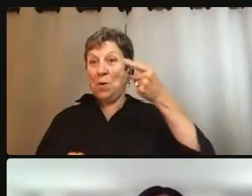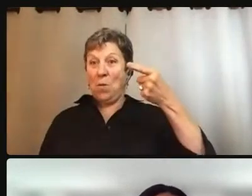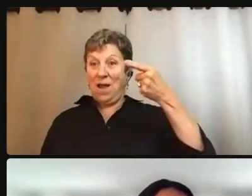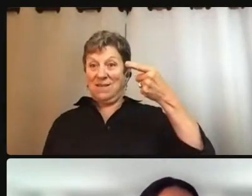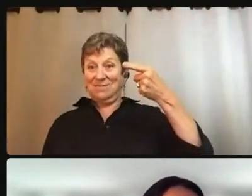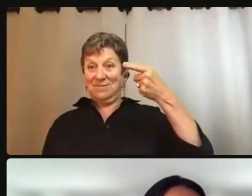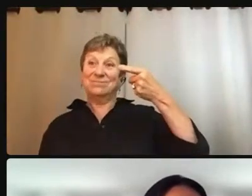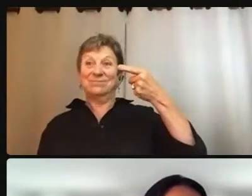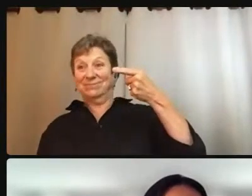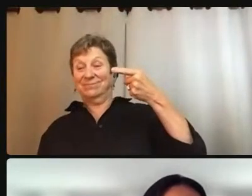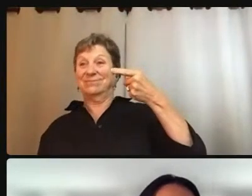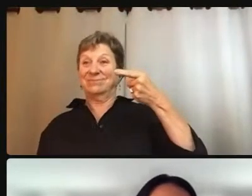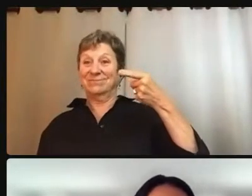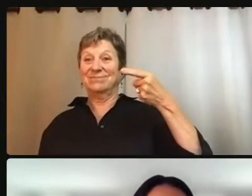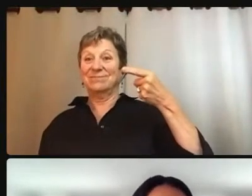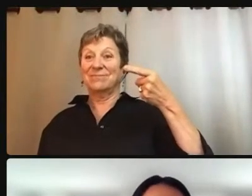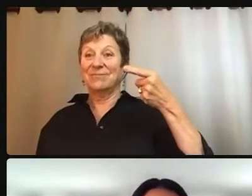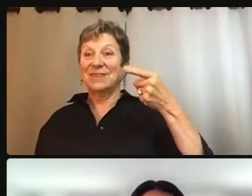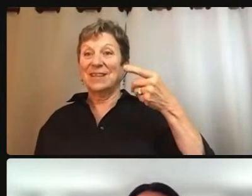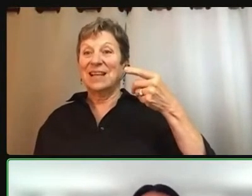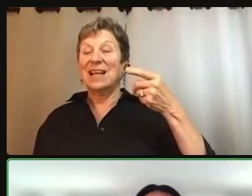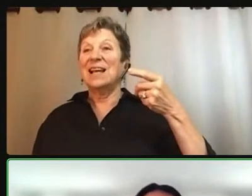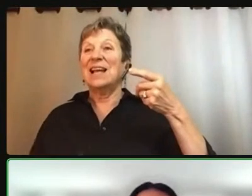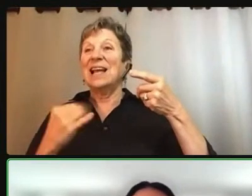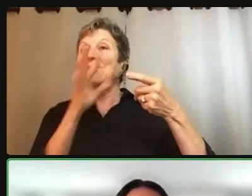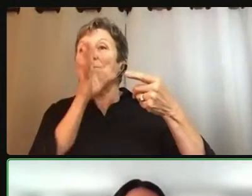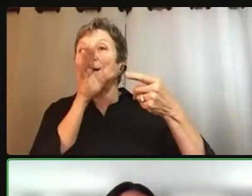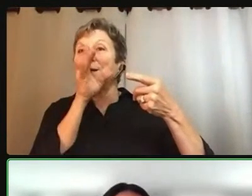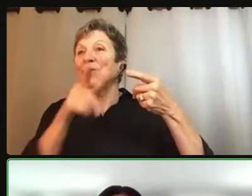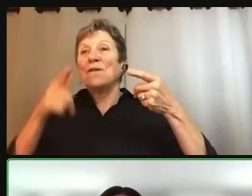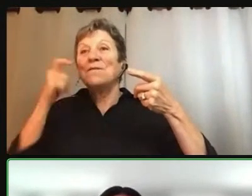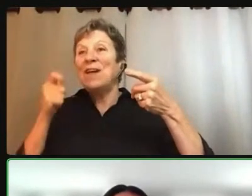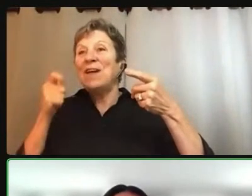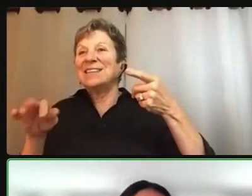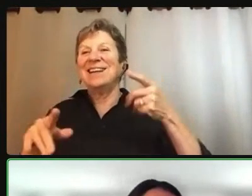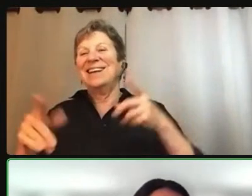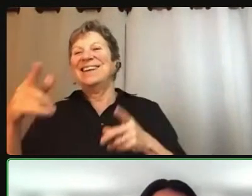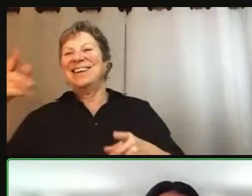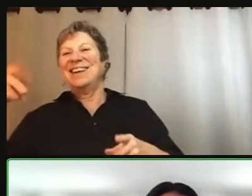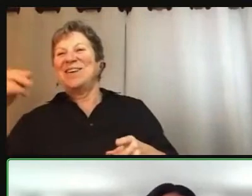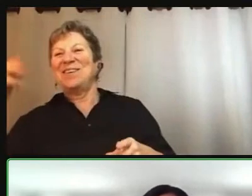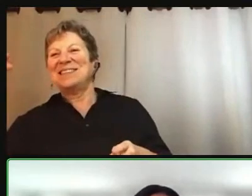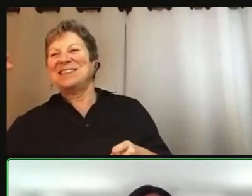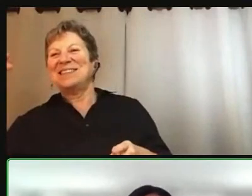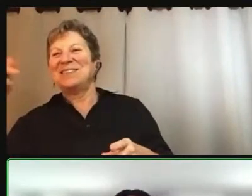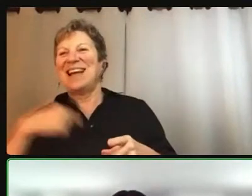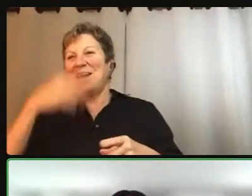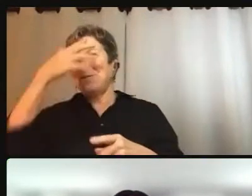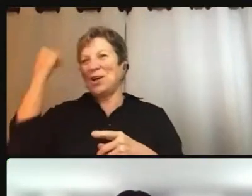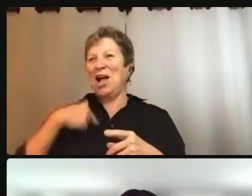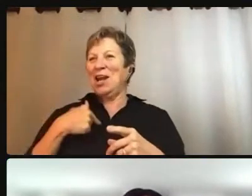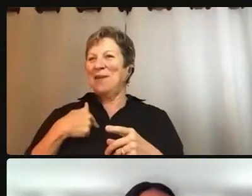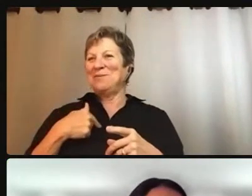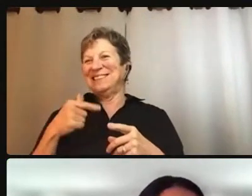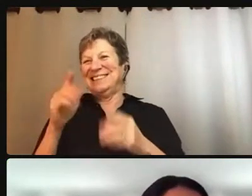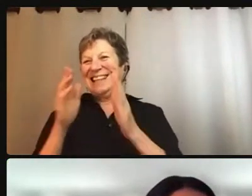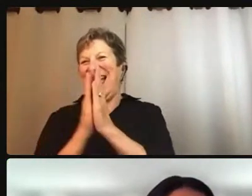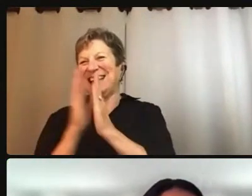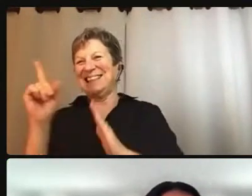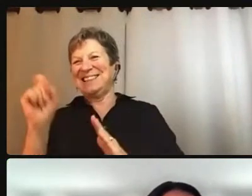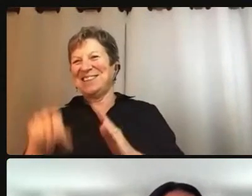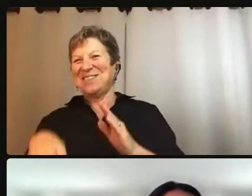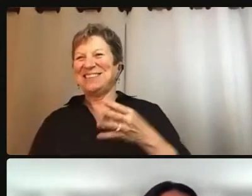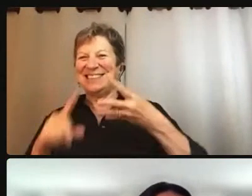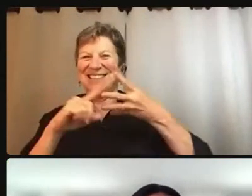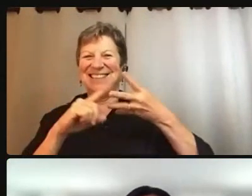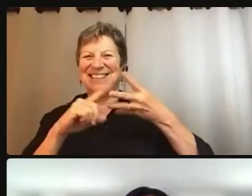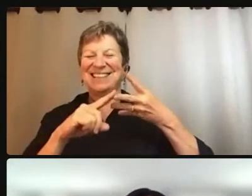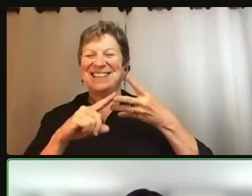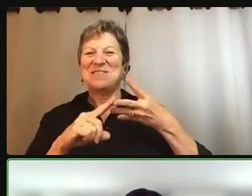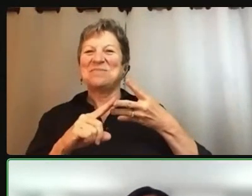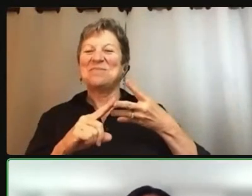OK, SO THAT'S MINE FOR NO ONE